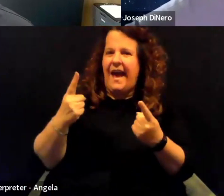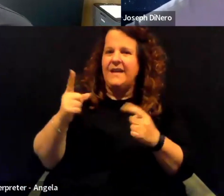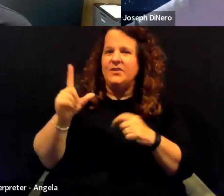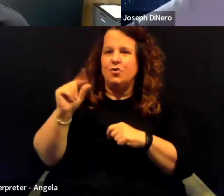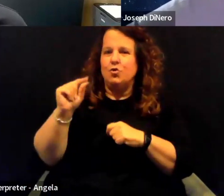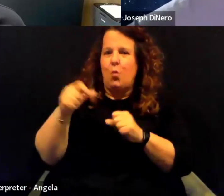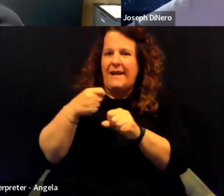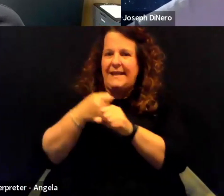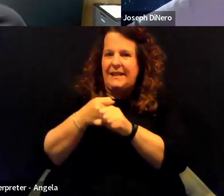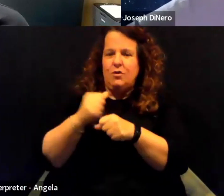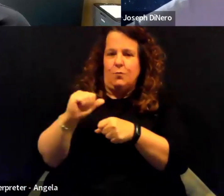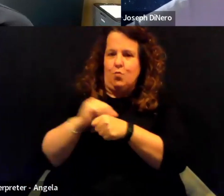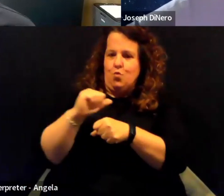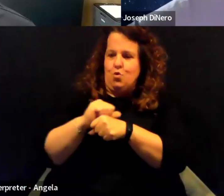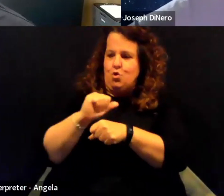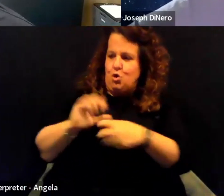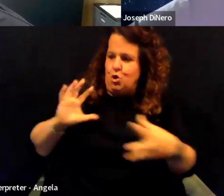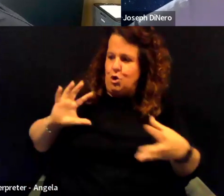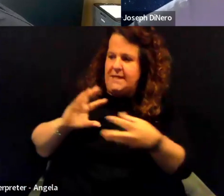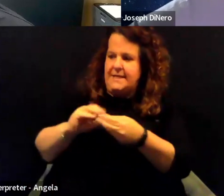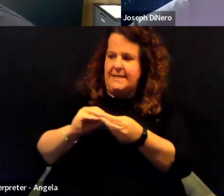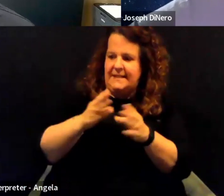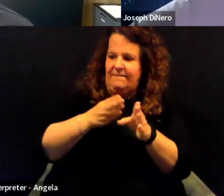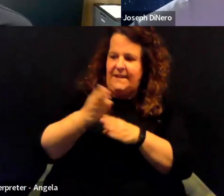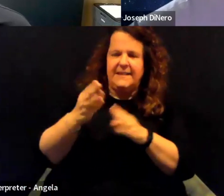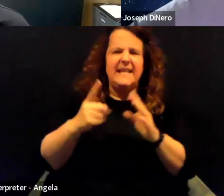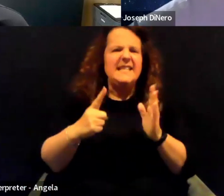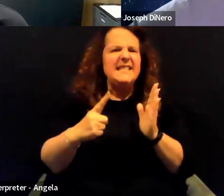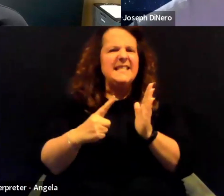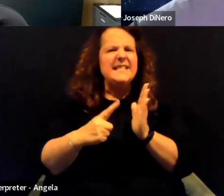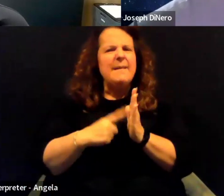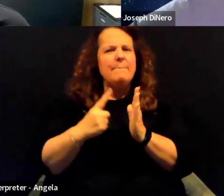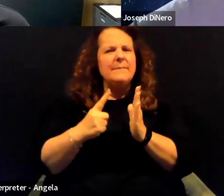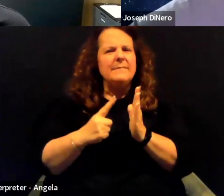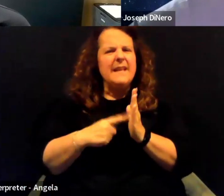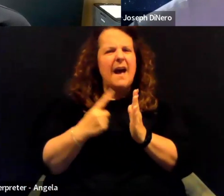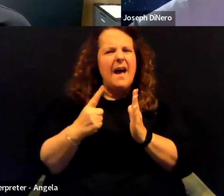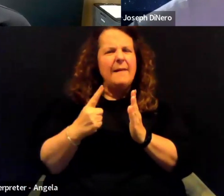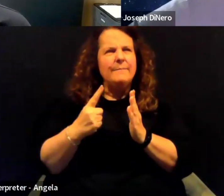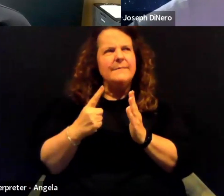working in this field is sometimes there's a, an